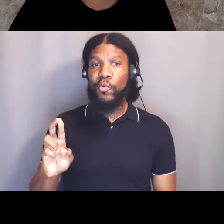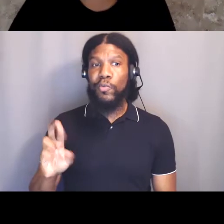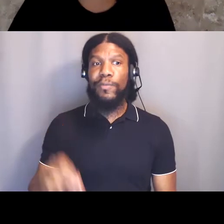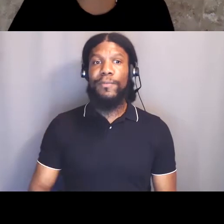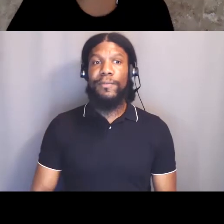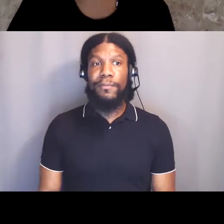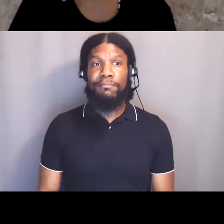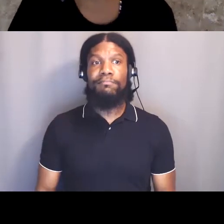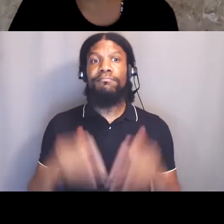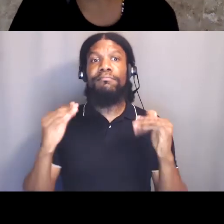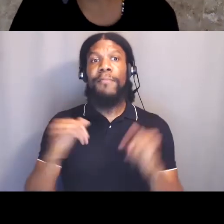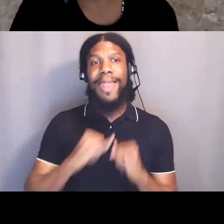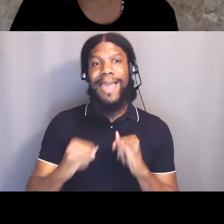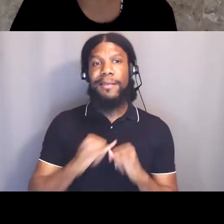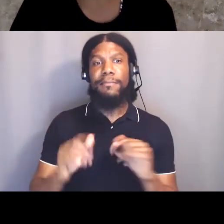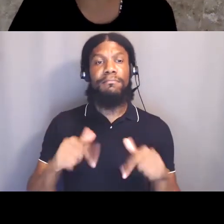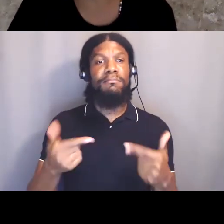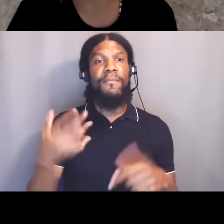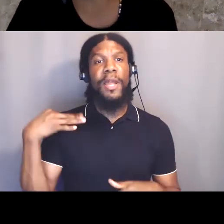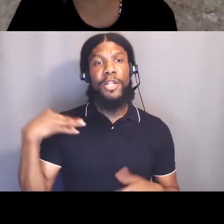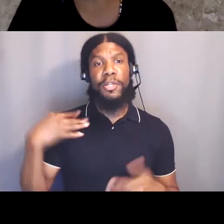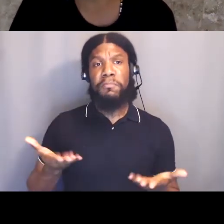And who can read the last slide? Who will read the last slide?